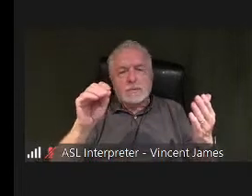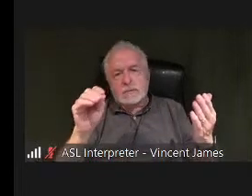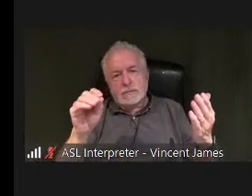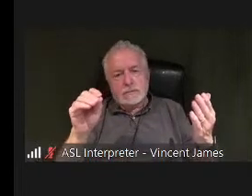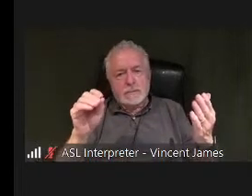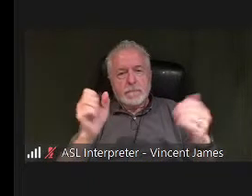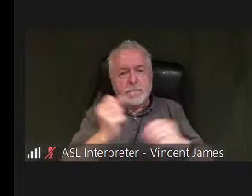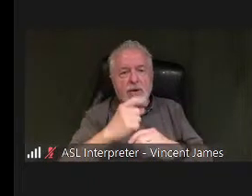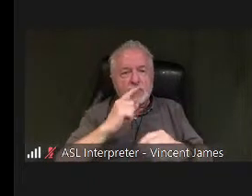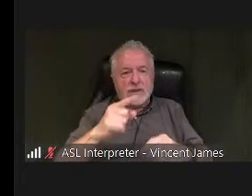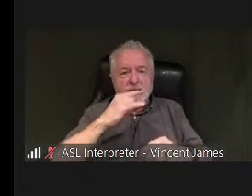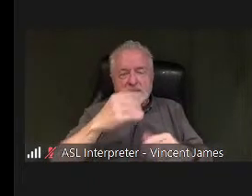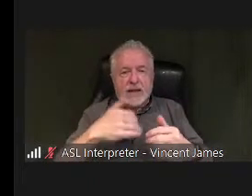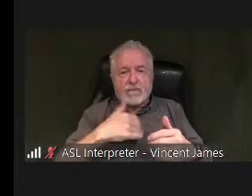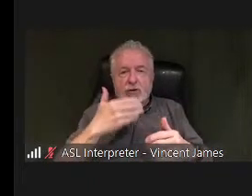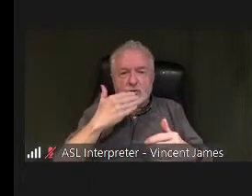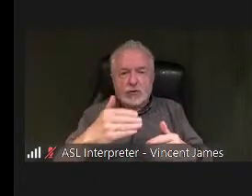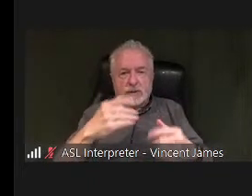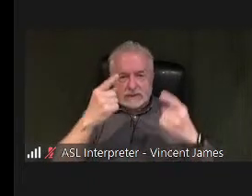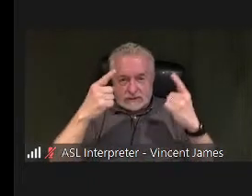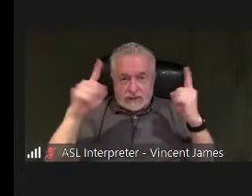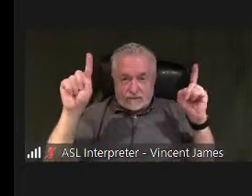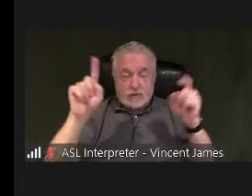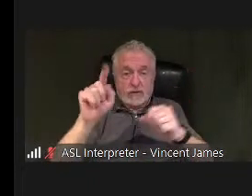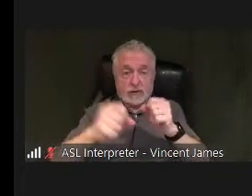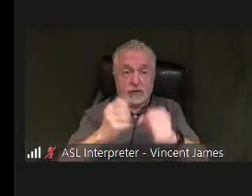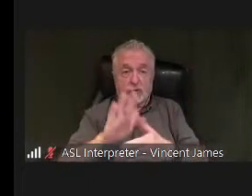Make sure that the kids have a good successful year in the schools, and so